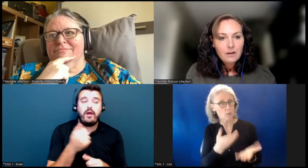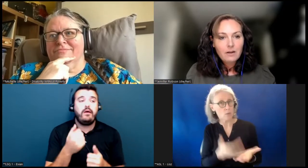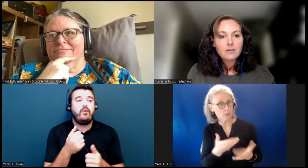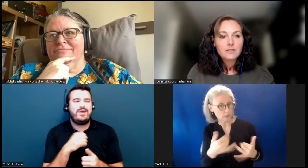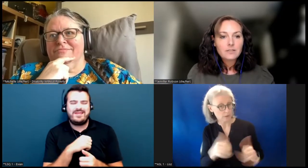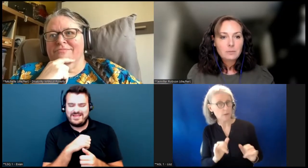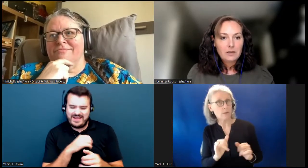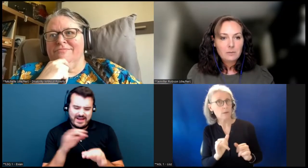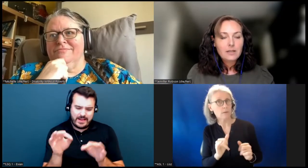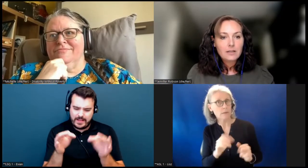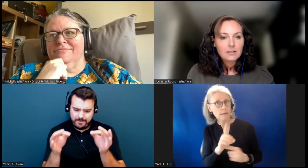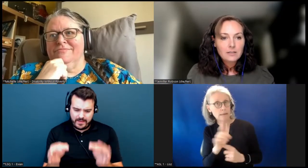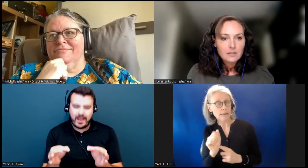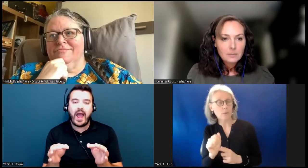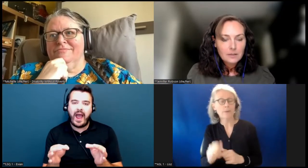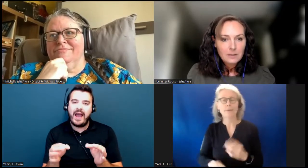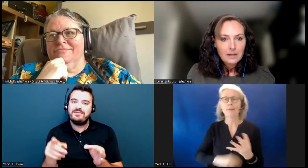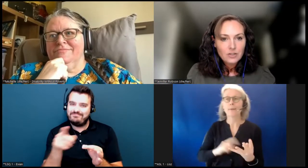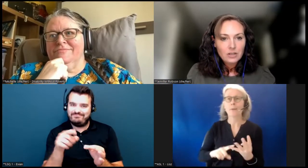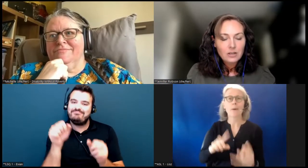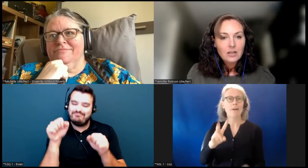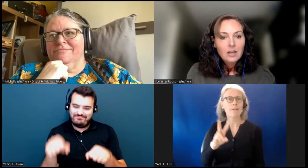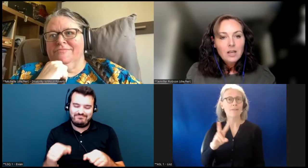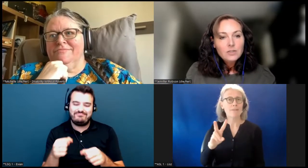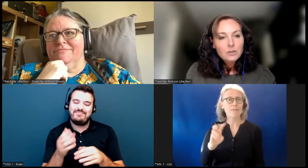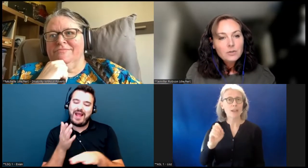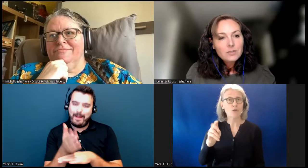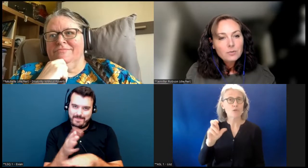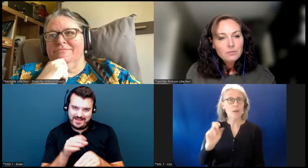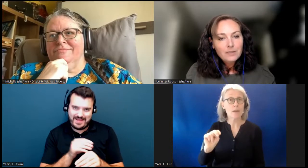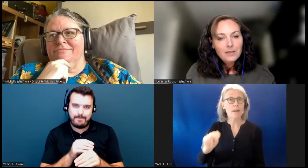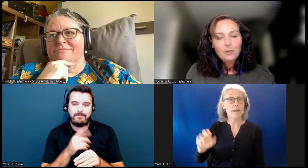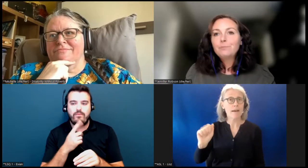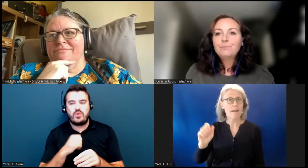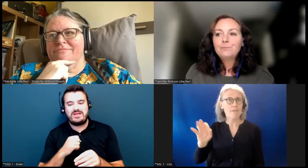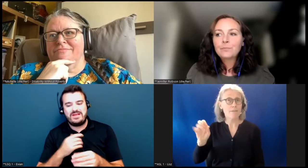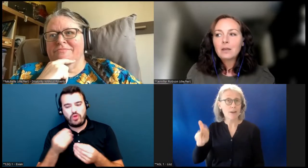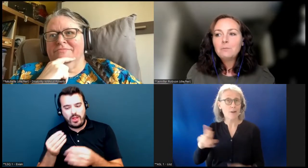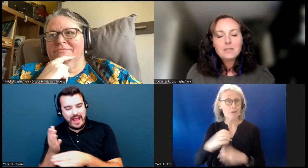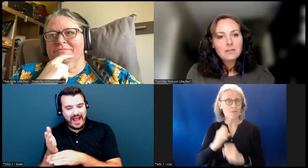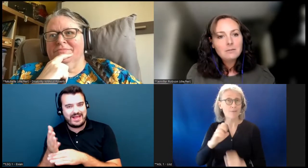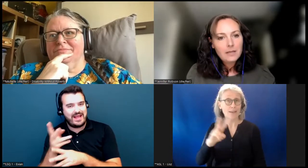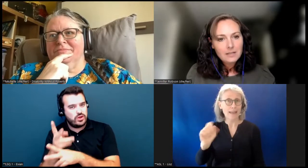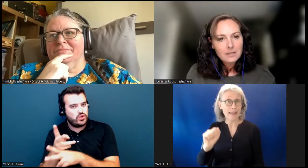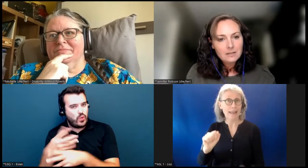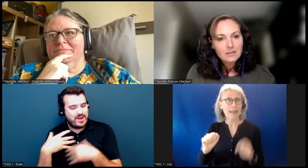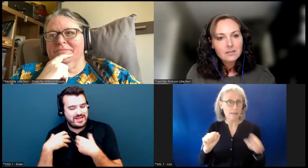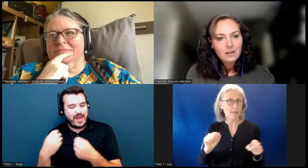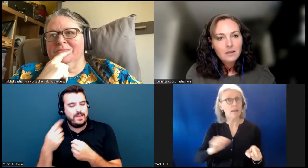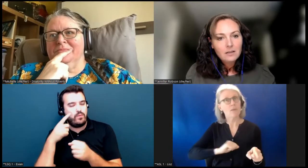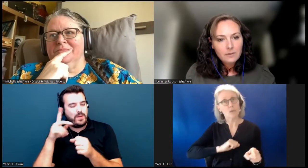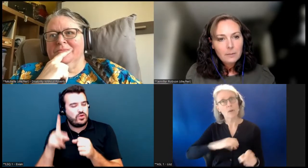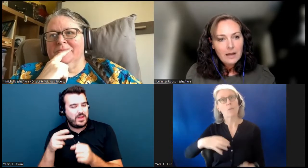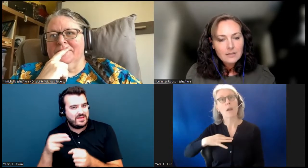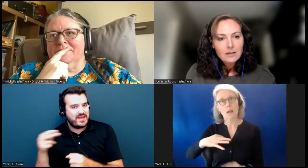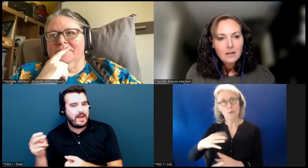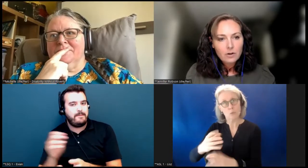AFFAIRS TO BE ABLE TO ACCESS DISABILITY PENSION. THERE'S BITS AND PIECES OF CAPACITY ACROSS